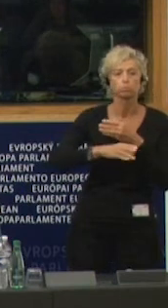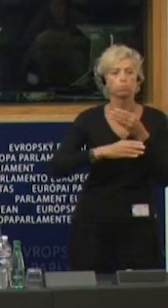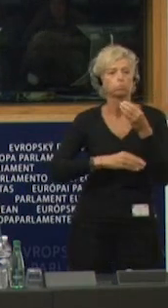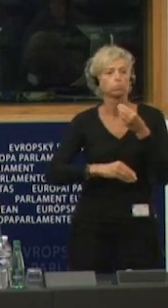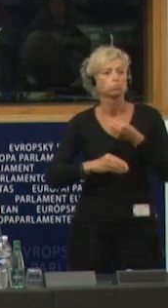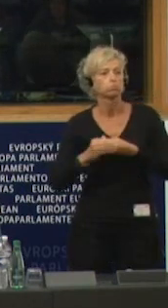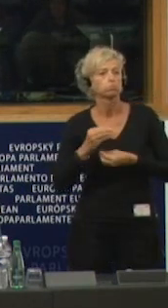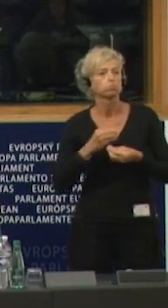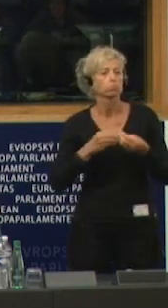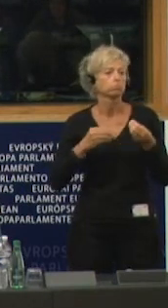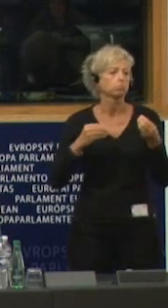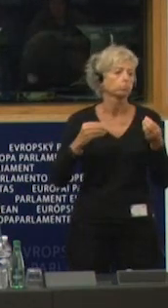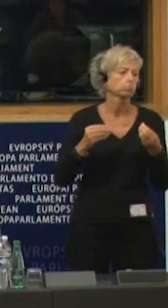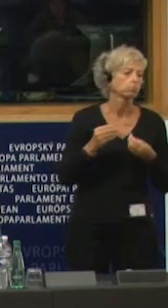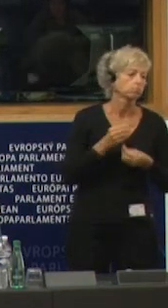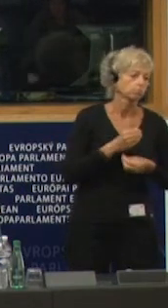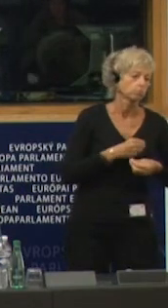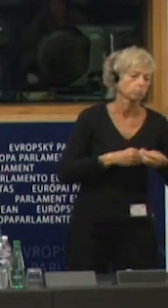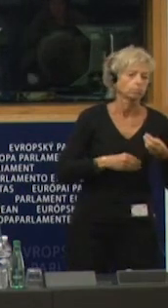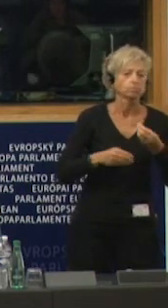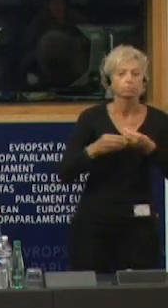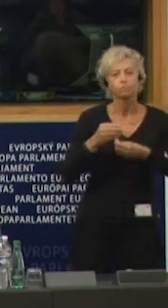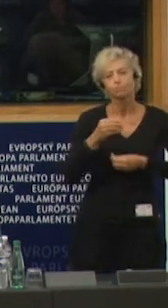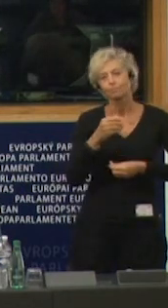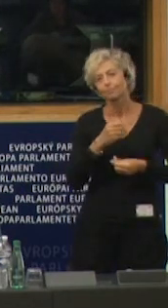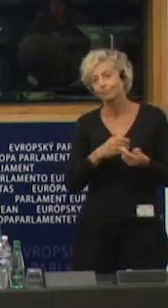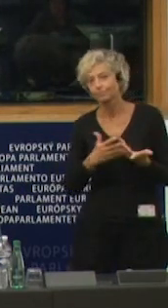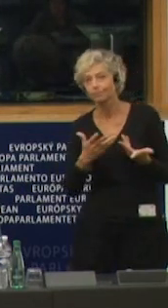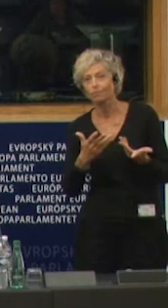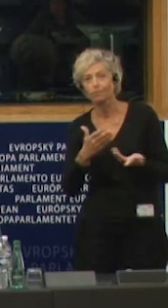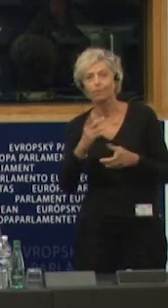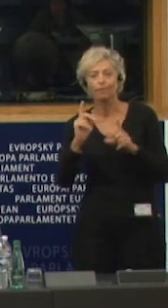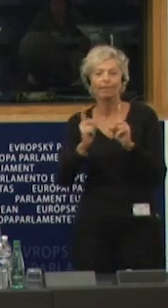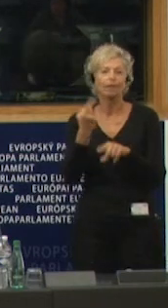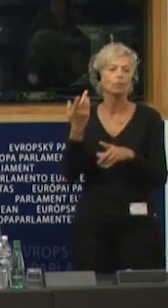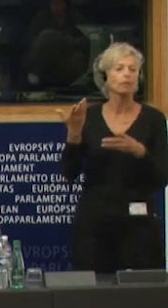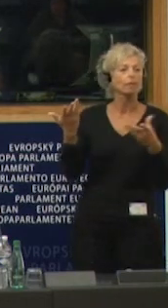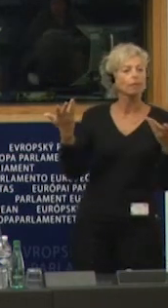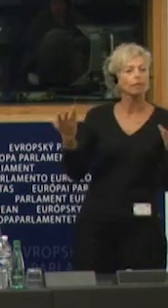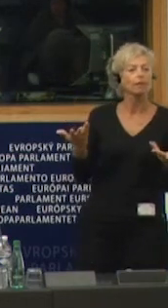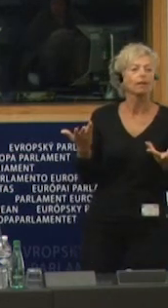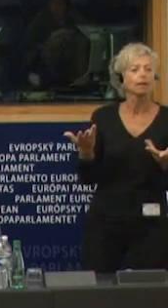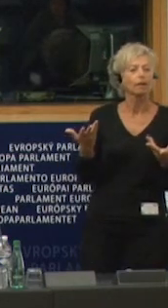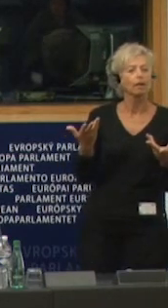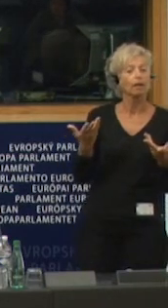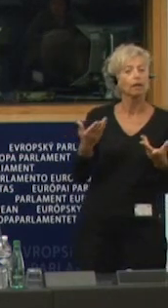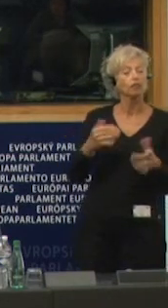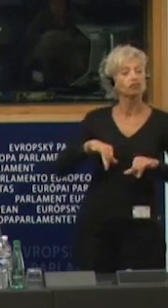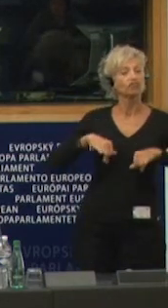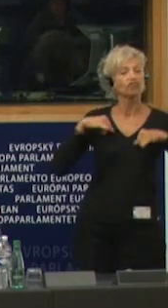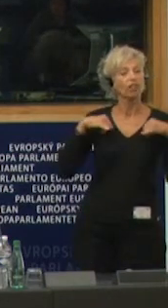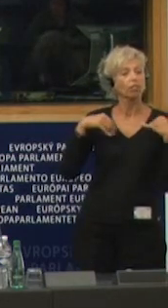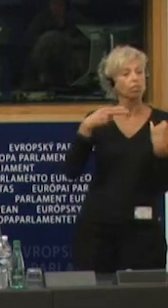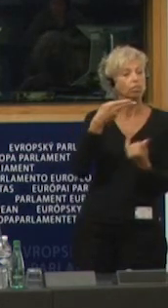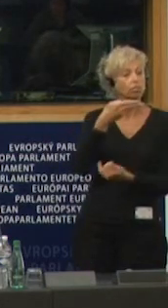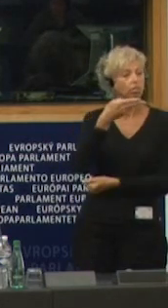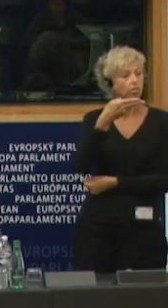We have very strong links with schools. The majority of young people are reached in schools. That's our aim. We try to reach out